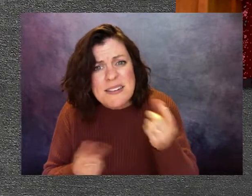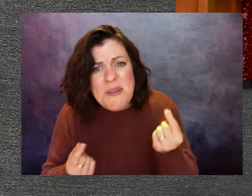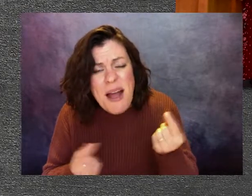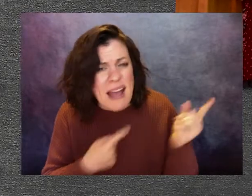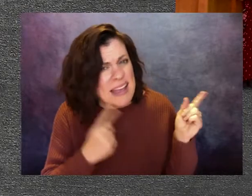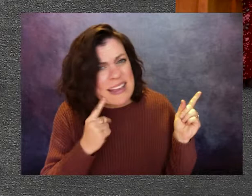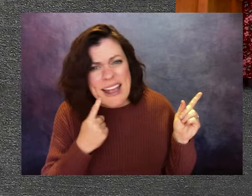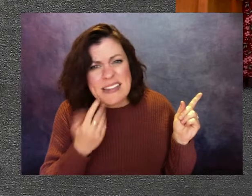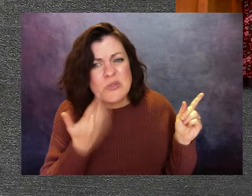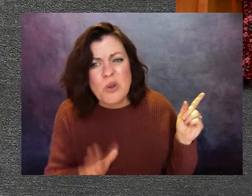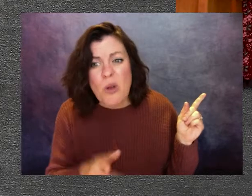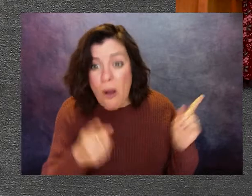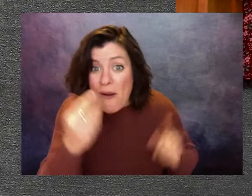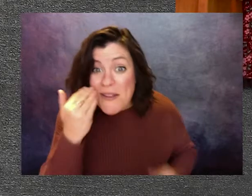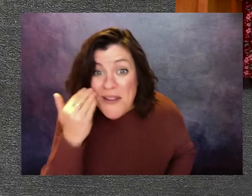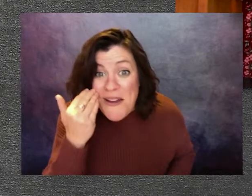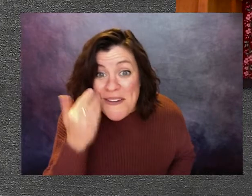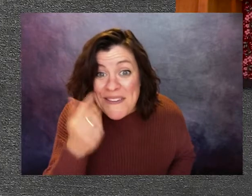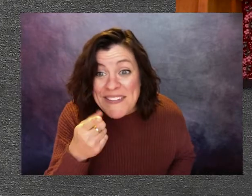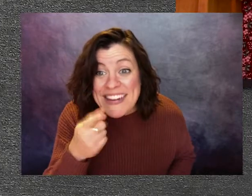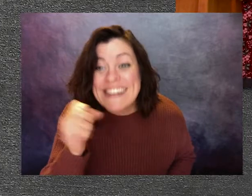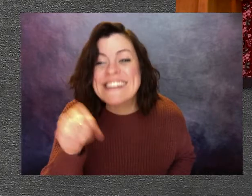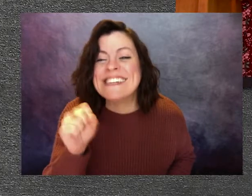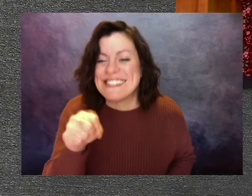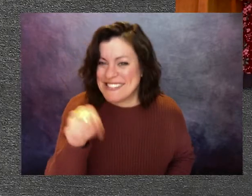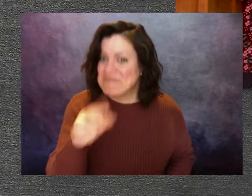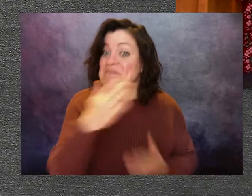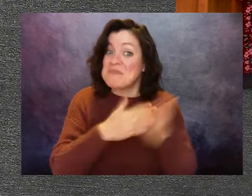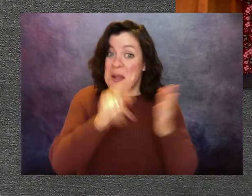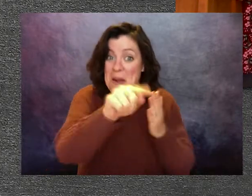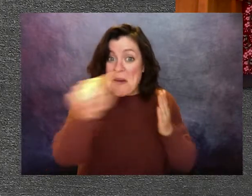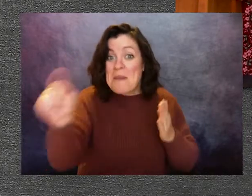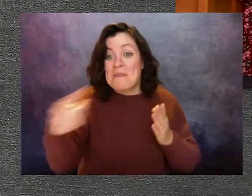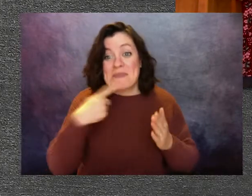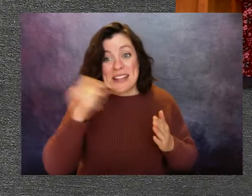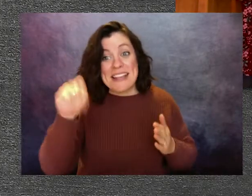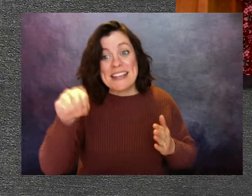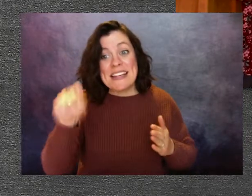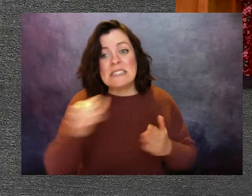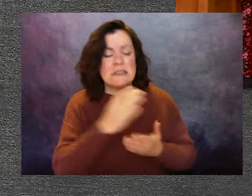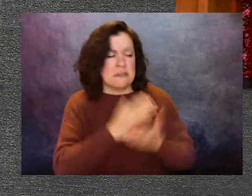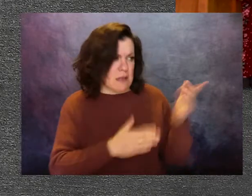Oh, you do. I think I heard some friends said they do. Well, for my friends that don't know, a community